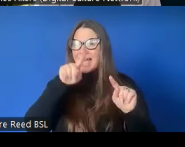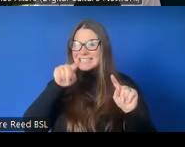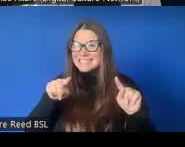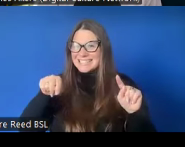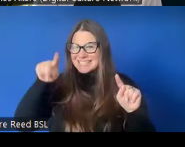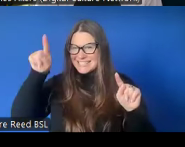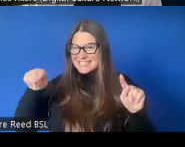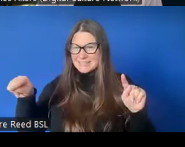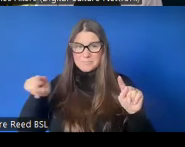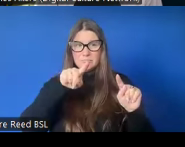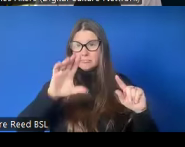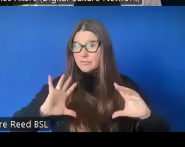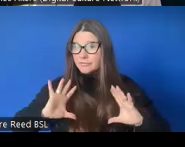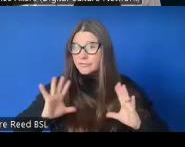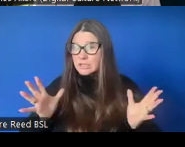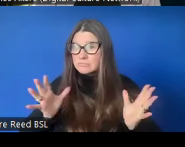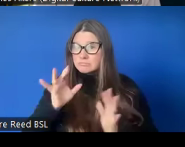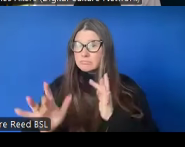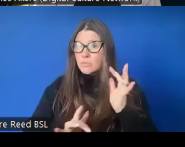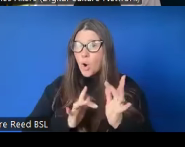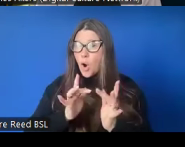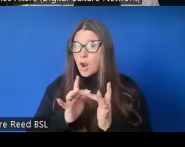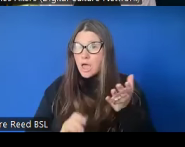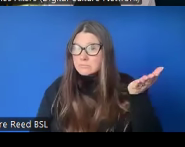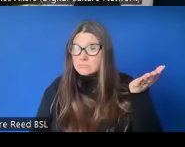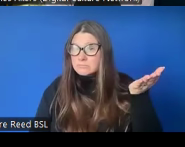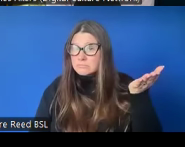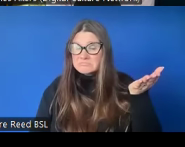It's just online. You can look at anything on Google Trends.